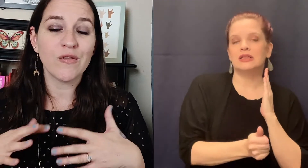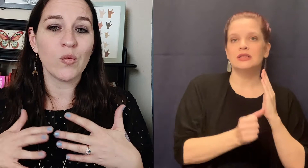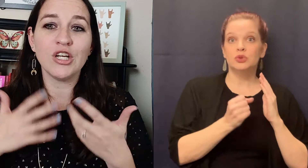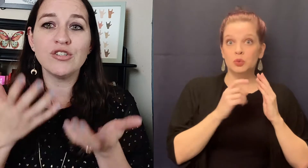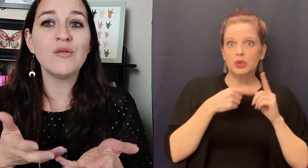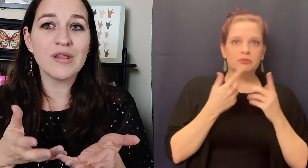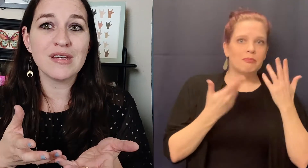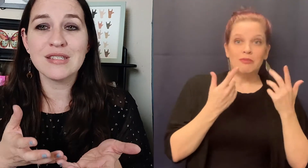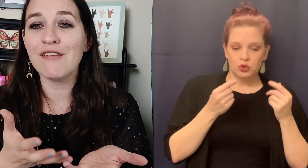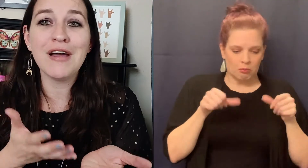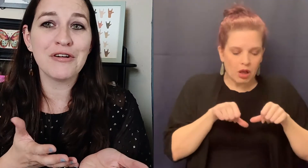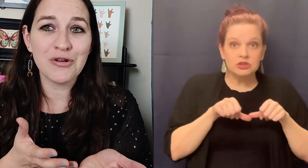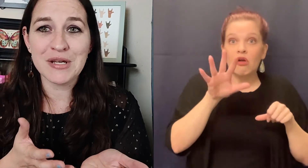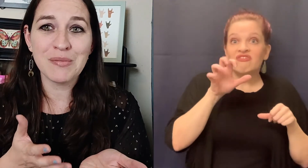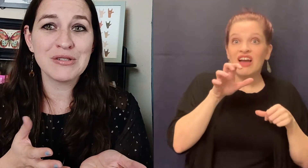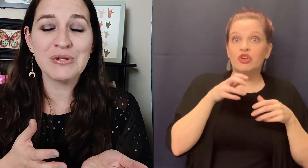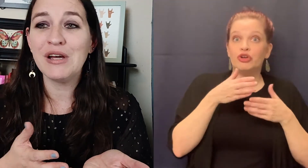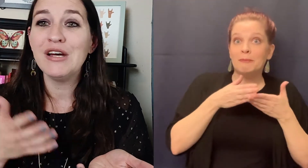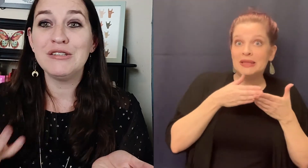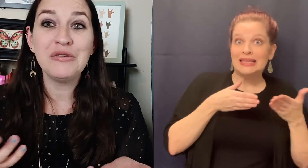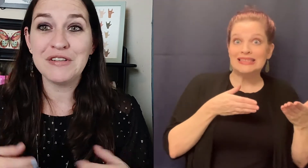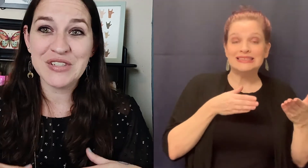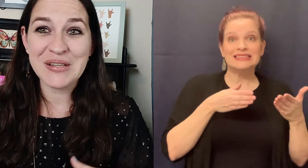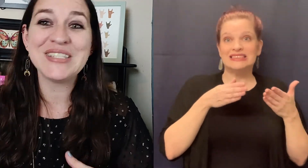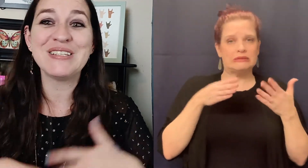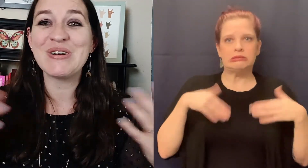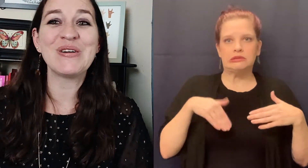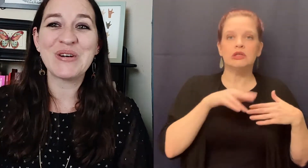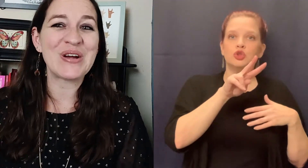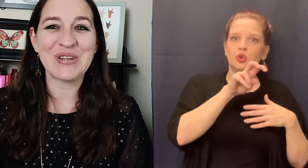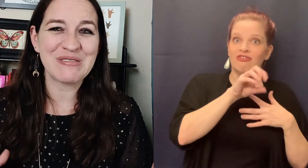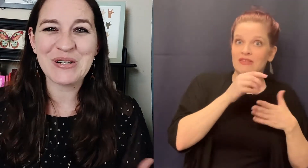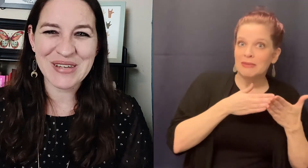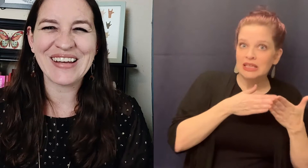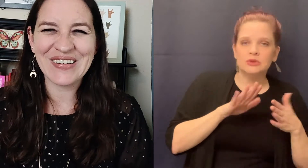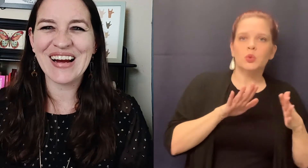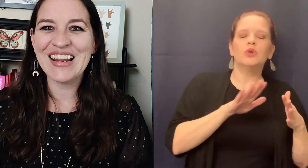So that when you're done with this say 500 piece puzzle, 250, you'll say, start at 100 if you're a beginner, right?